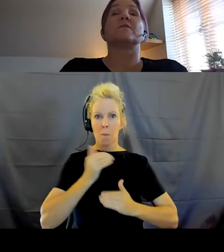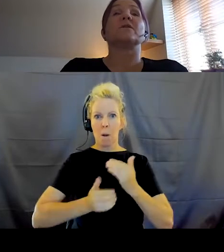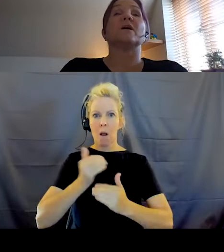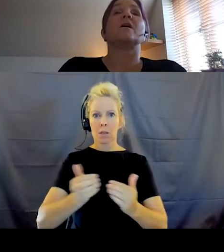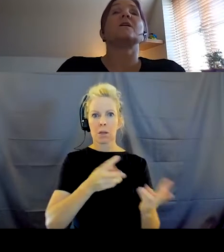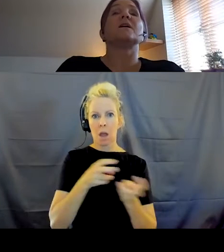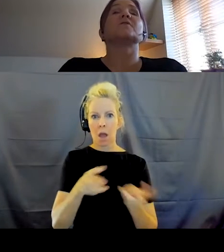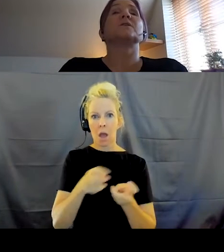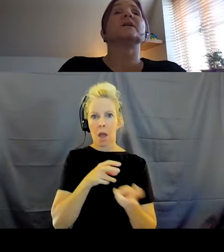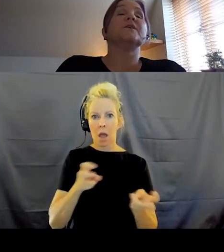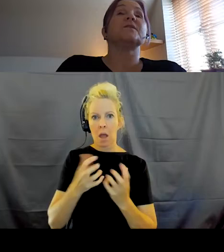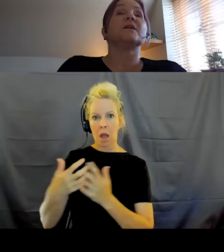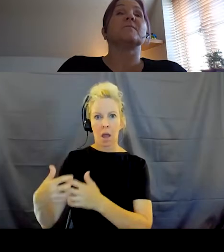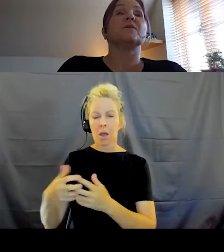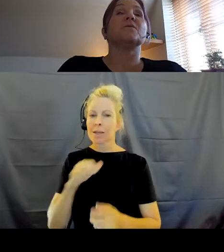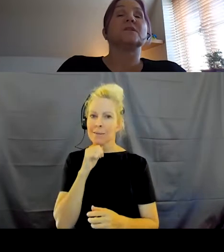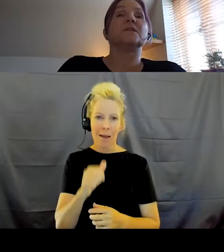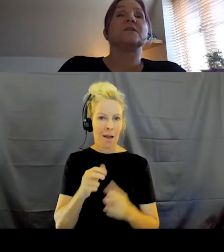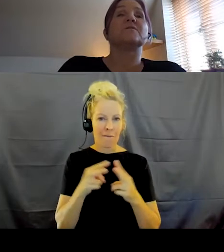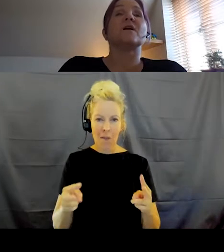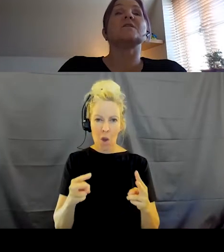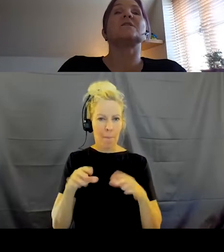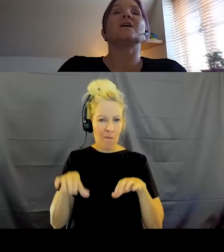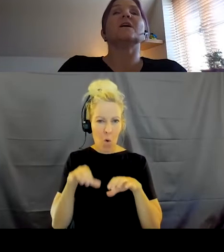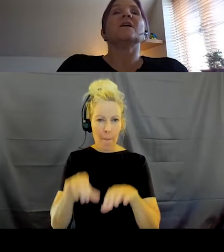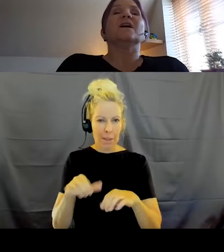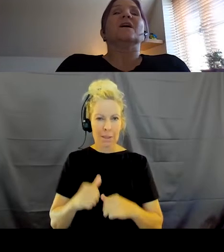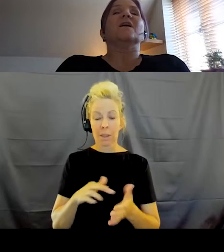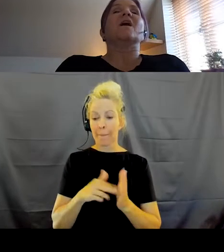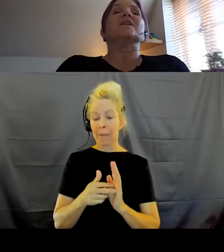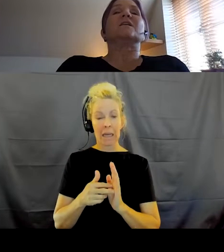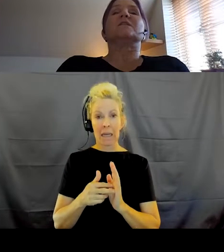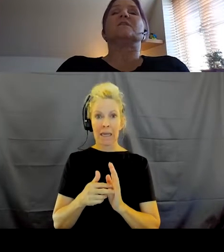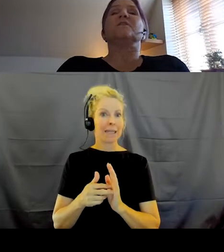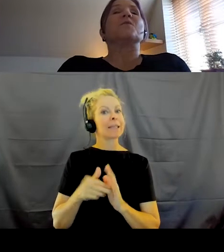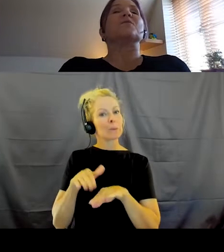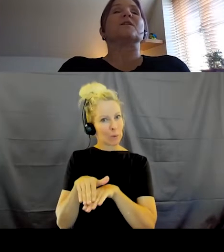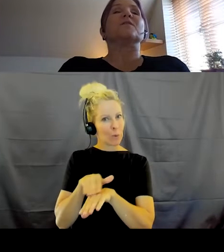So if you are a screenreader user who wants to listen fast, it kind of does the equivalent of